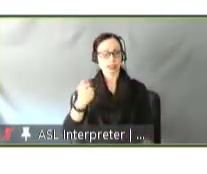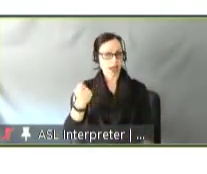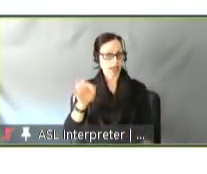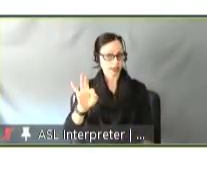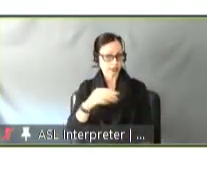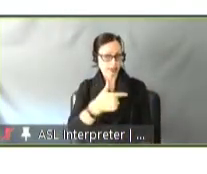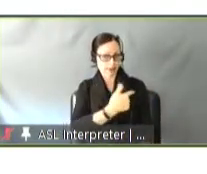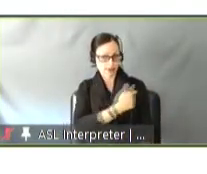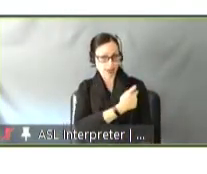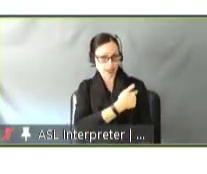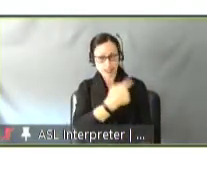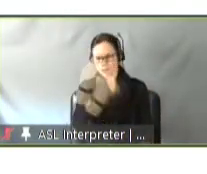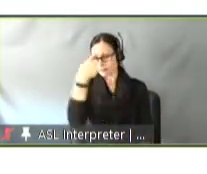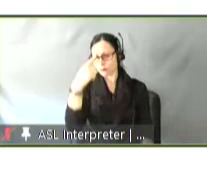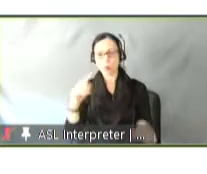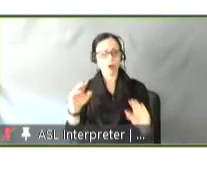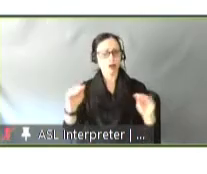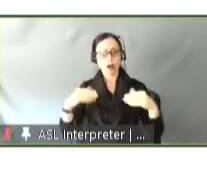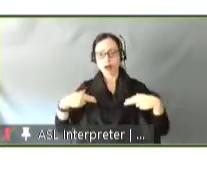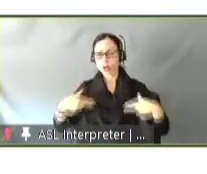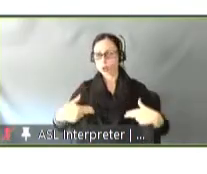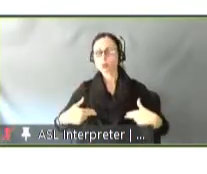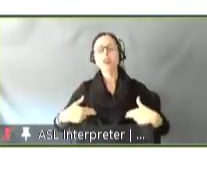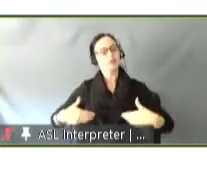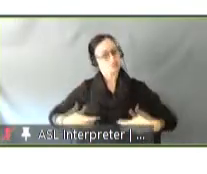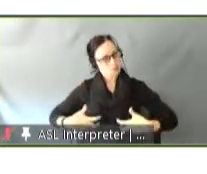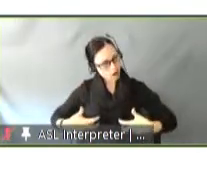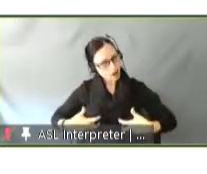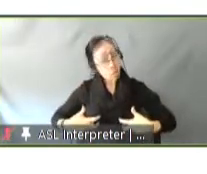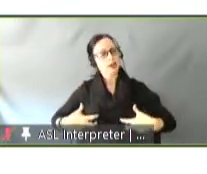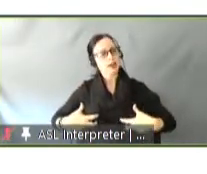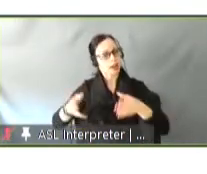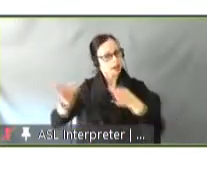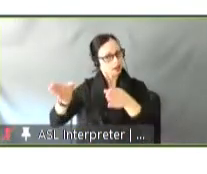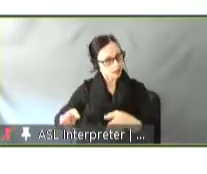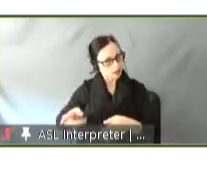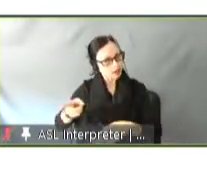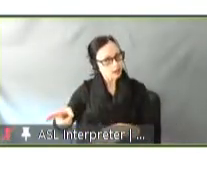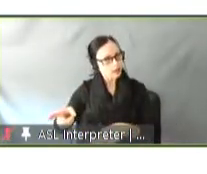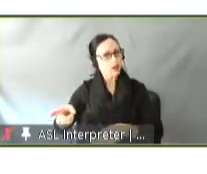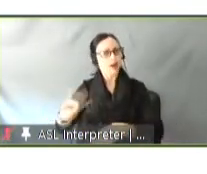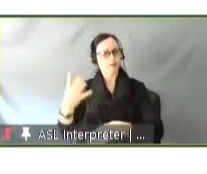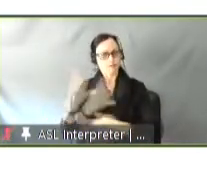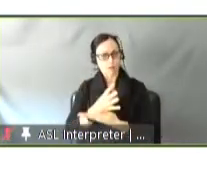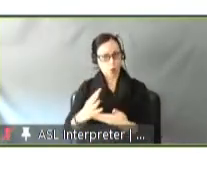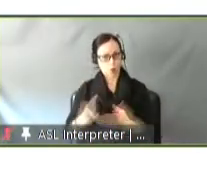the nonhuman primate model, where the vaccine was given in the standard 04 week with 100 micrograms